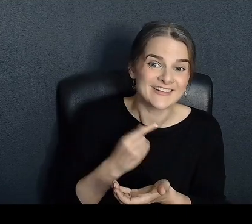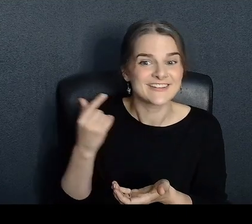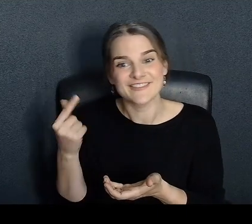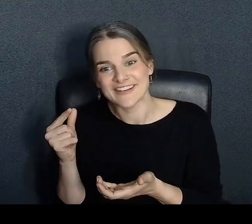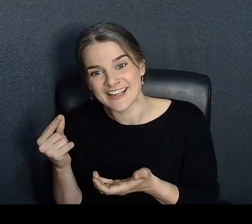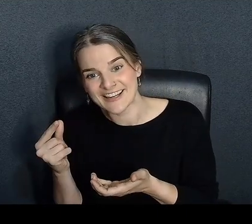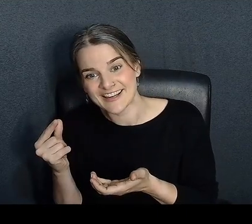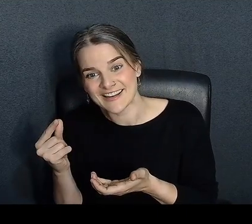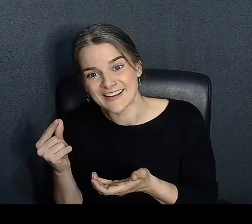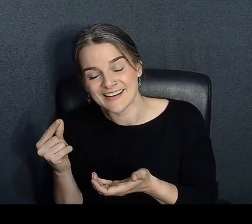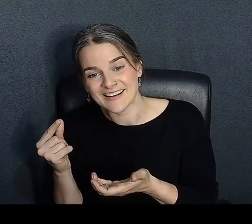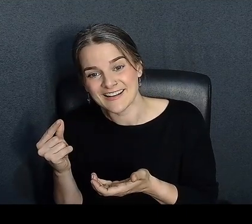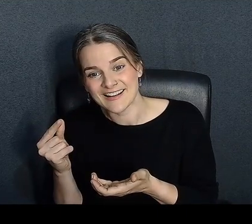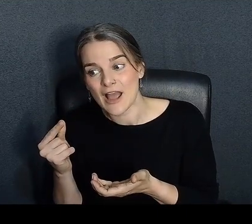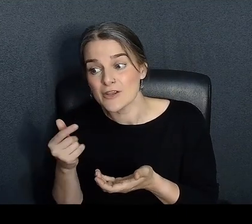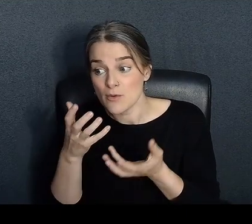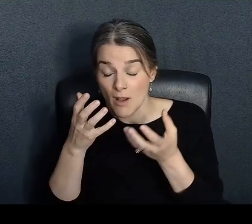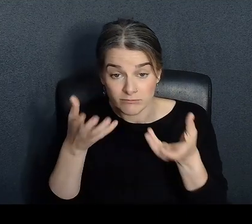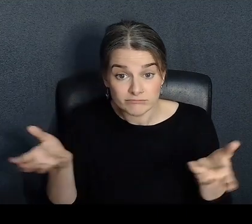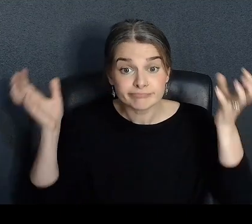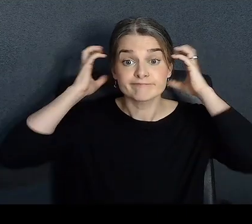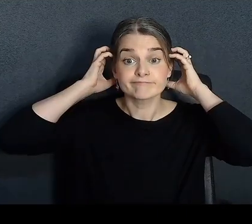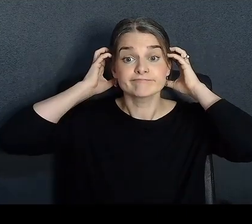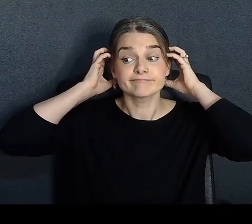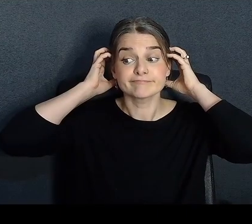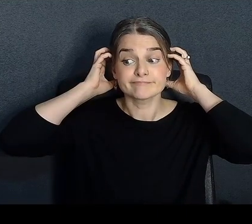You pop the headphones on and it's